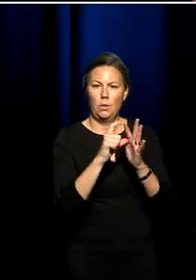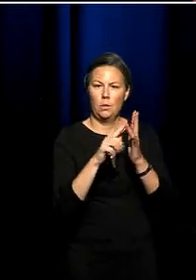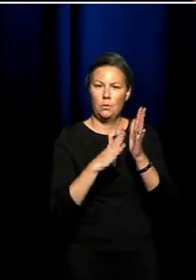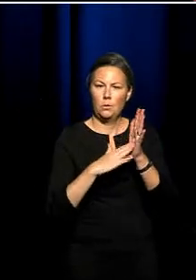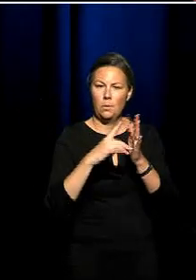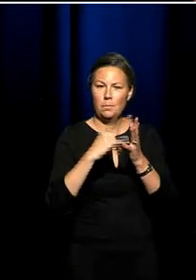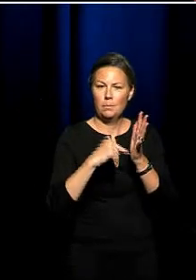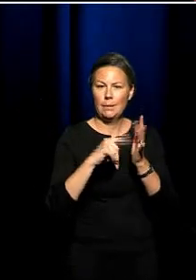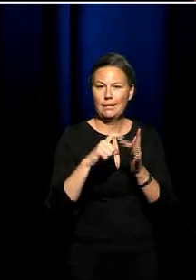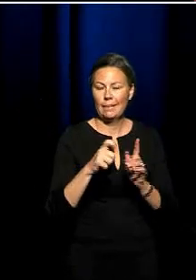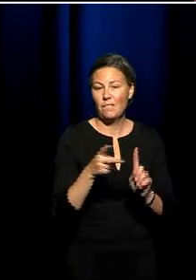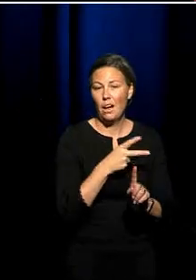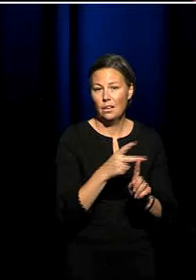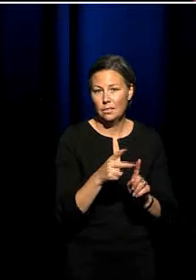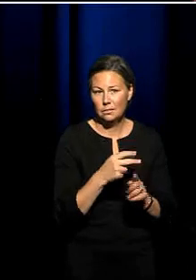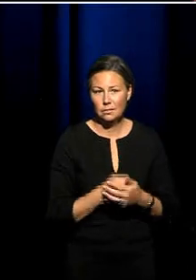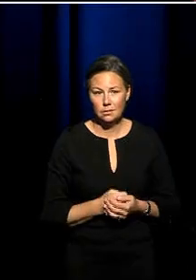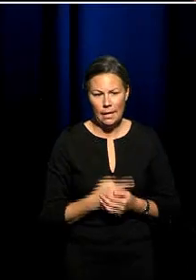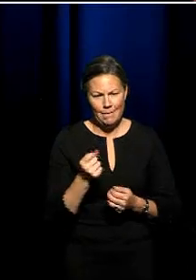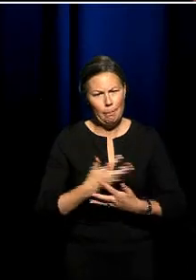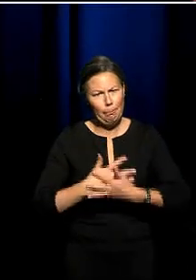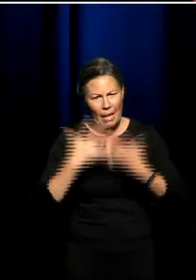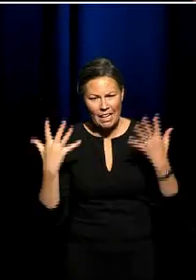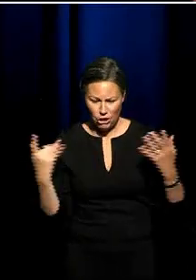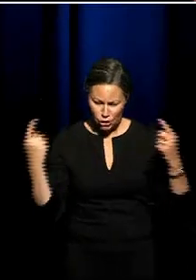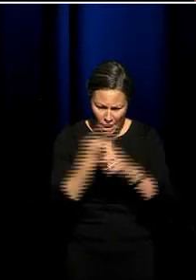transformational changes have been brought about or at least hastened very